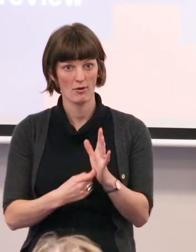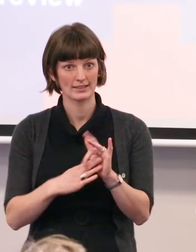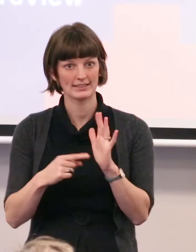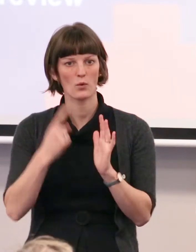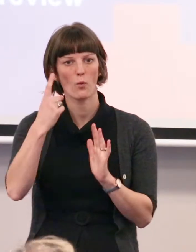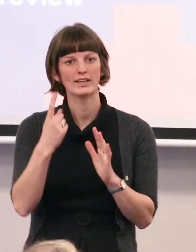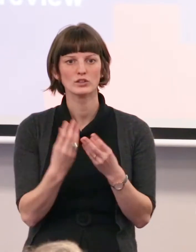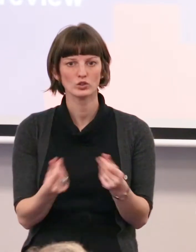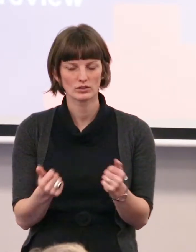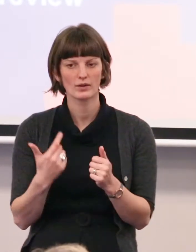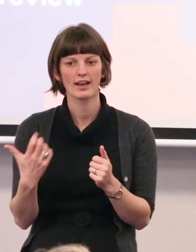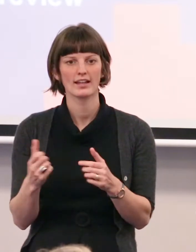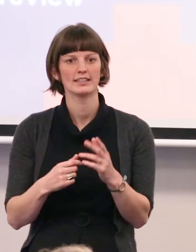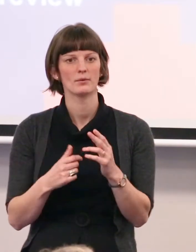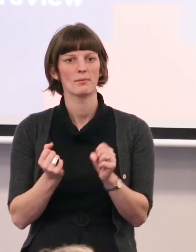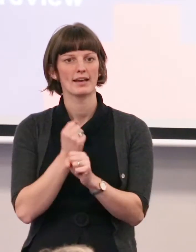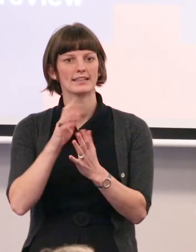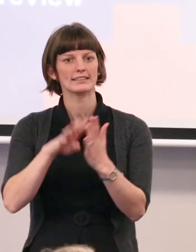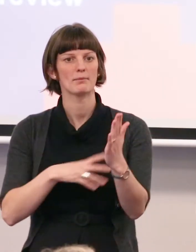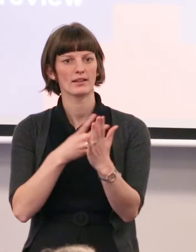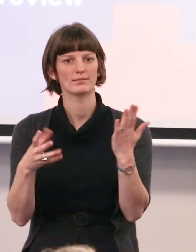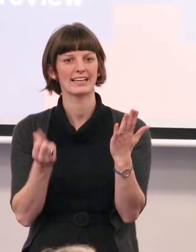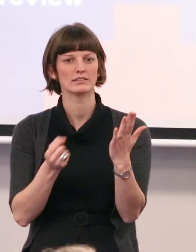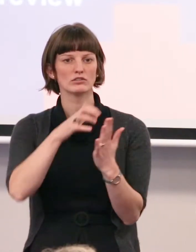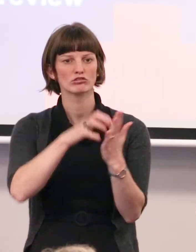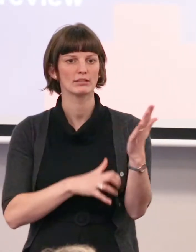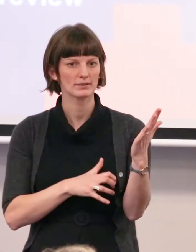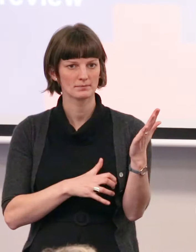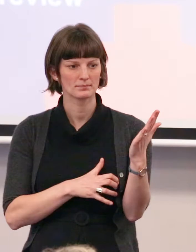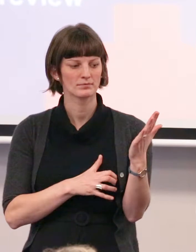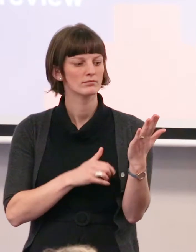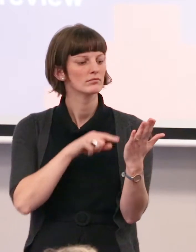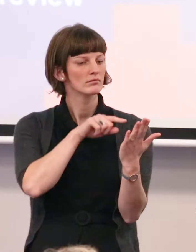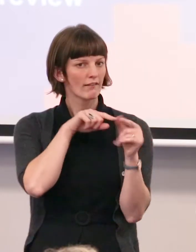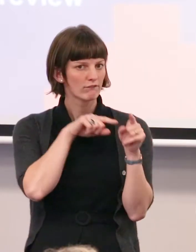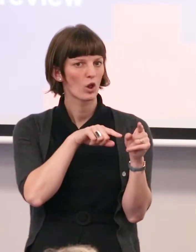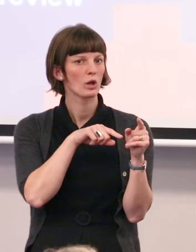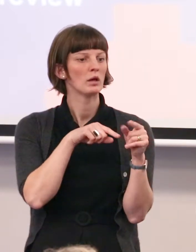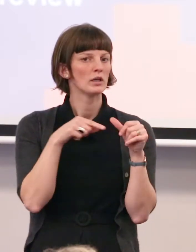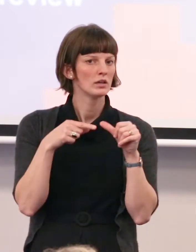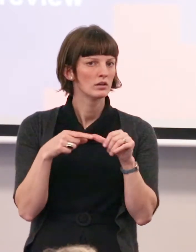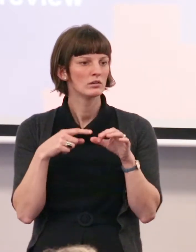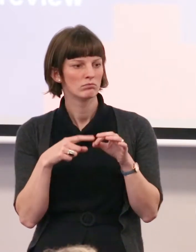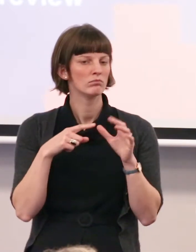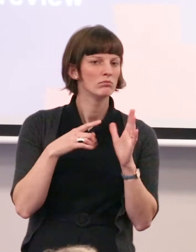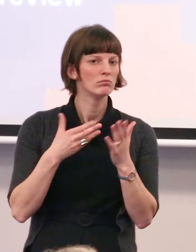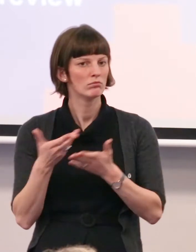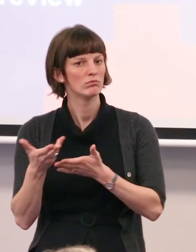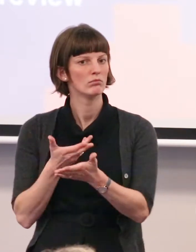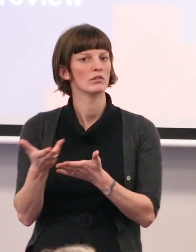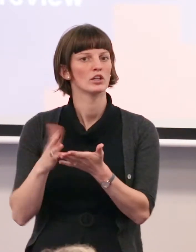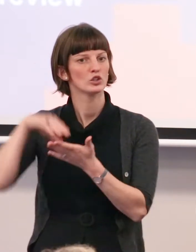template with, with a script for talking with students around issues that